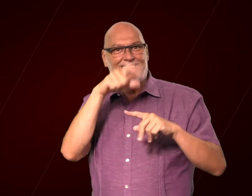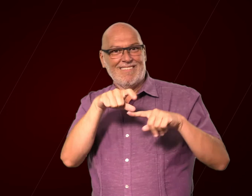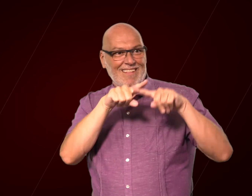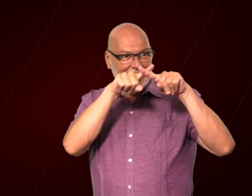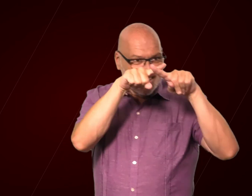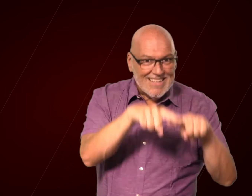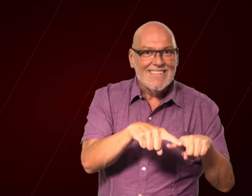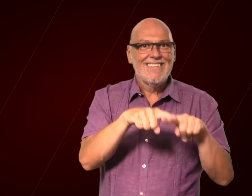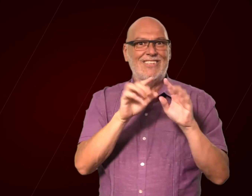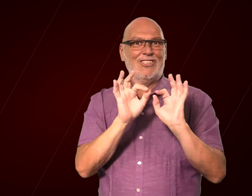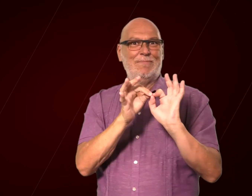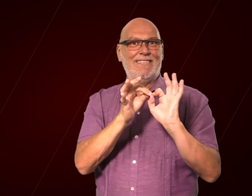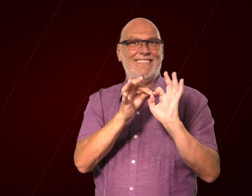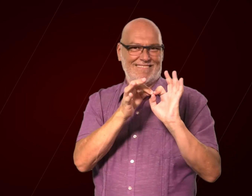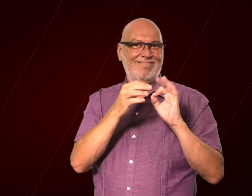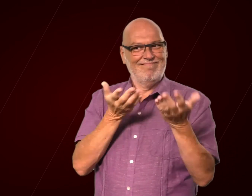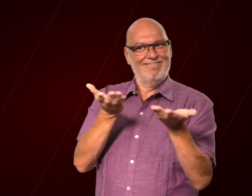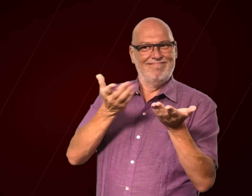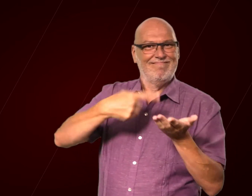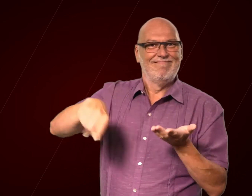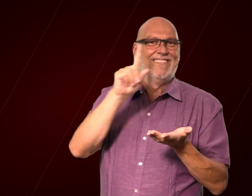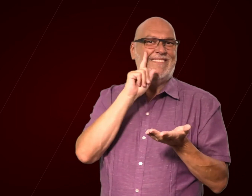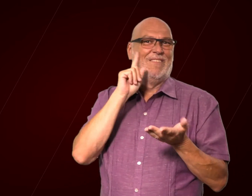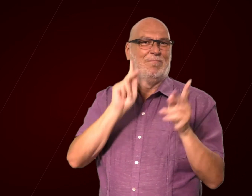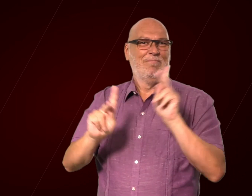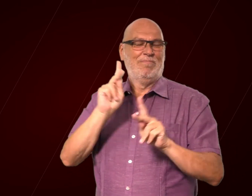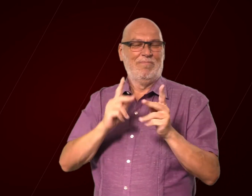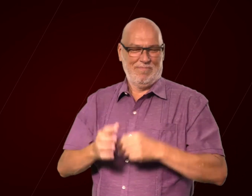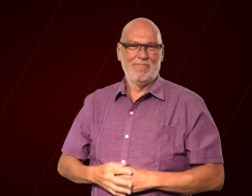Instead of relying on interpreters!